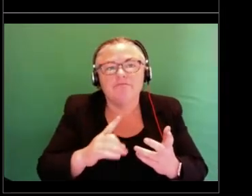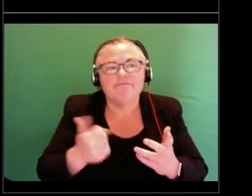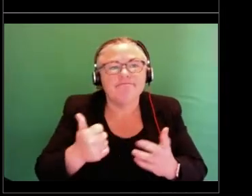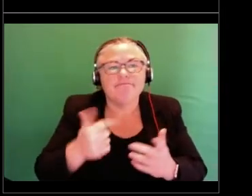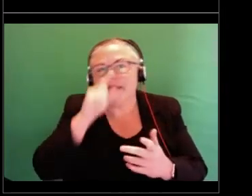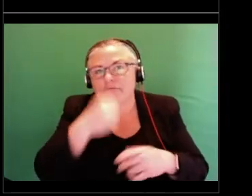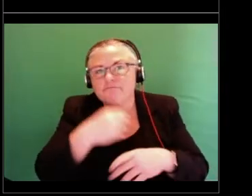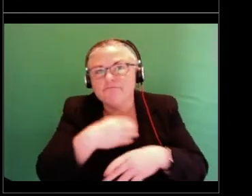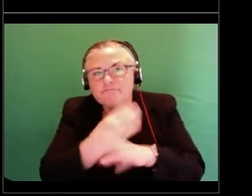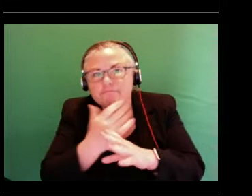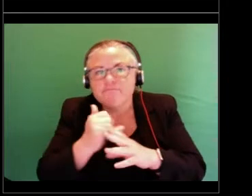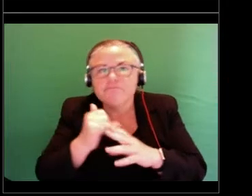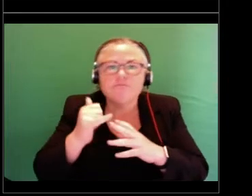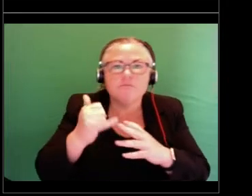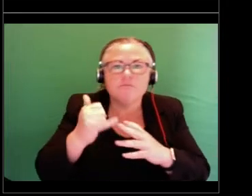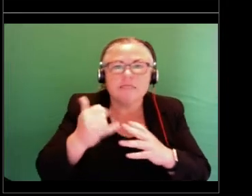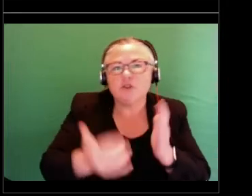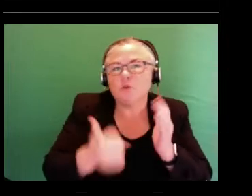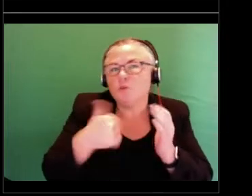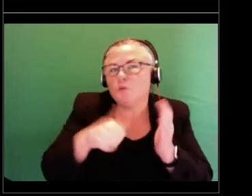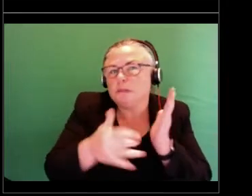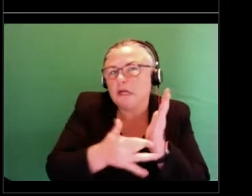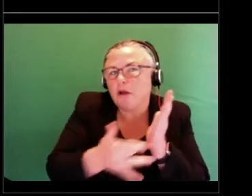So we also can fill that gap.